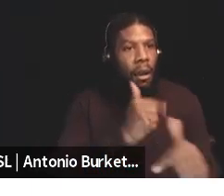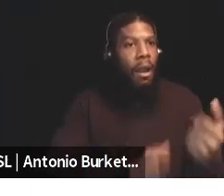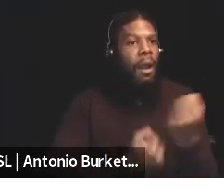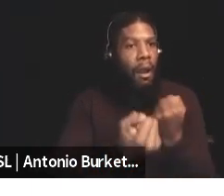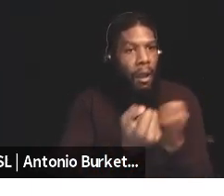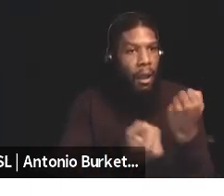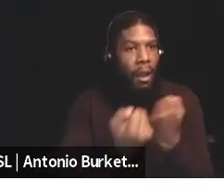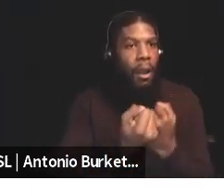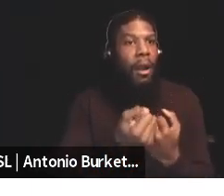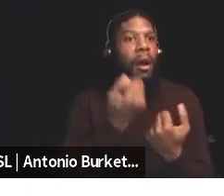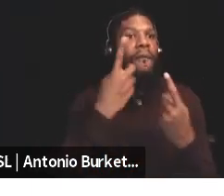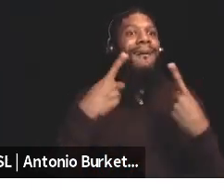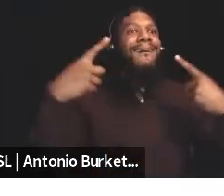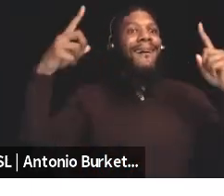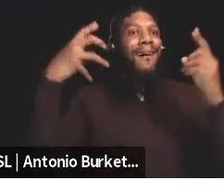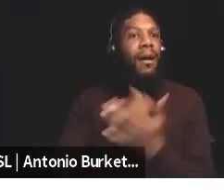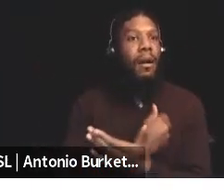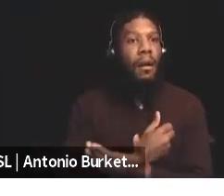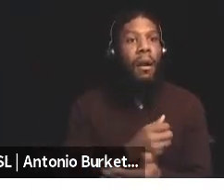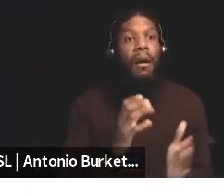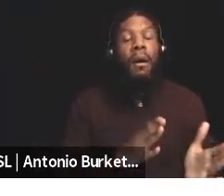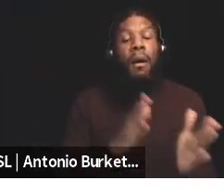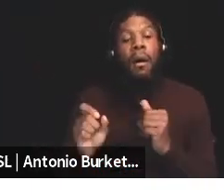have been times where if I'm really not getting that back and forth, sometimes I just have to tell